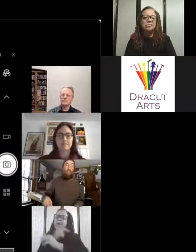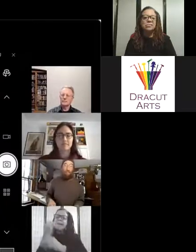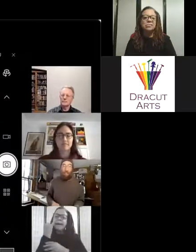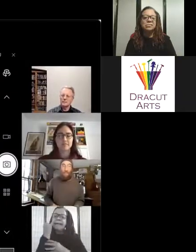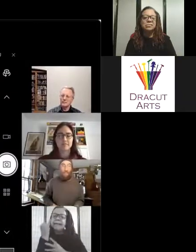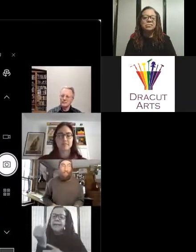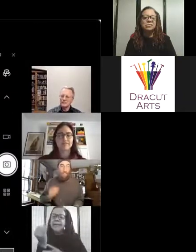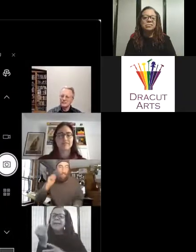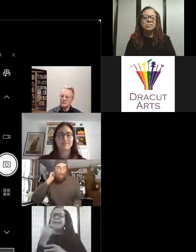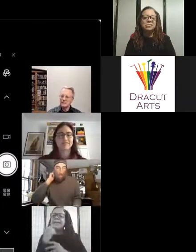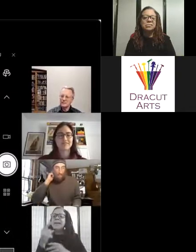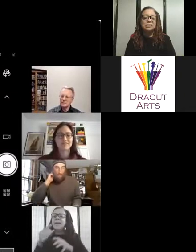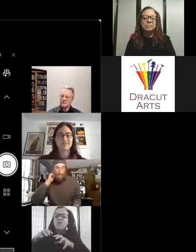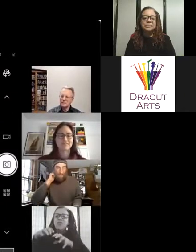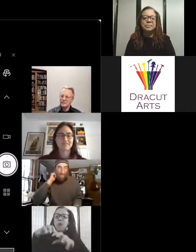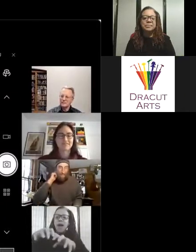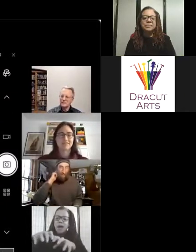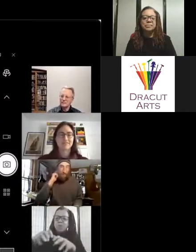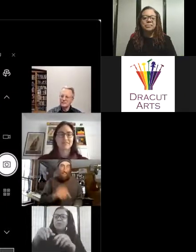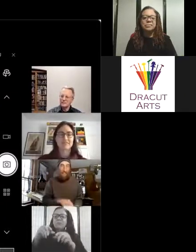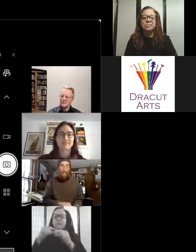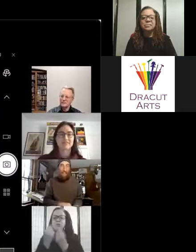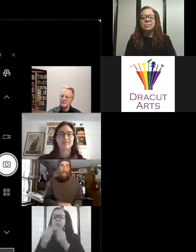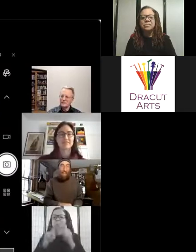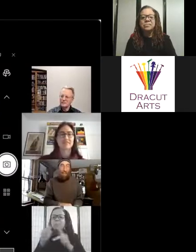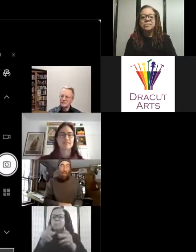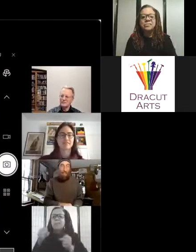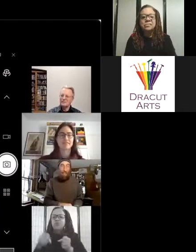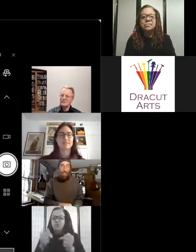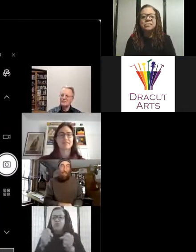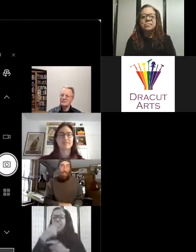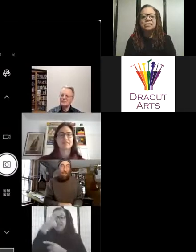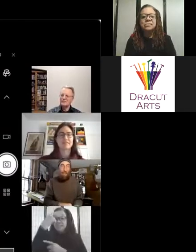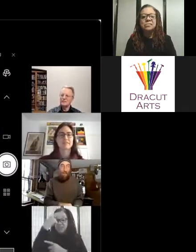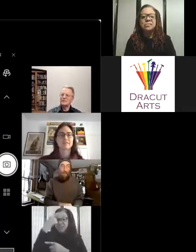out to a crowd in the streets, right. Um, and I think that gives Freeman Colby something to think about,